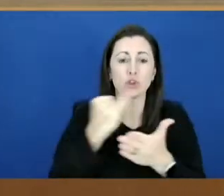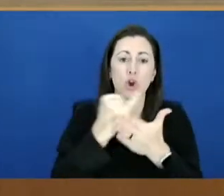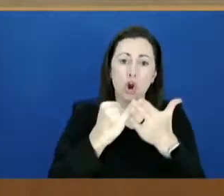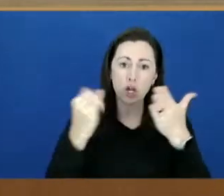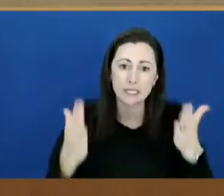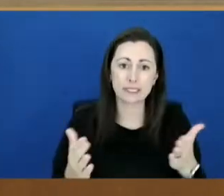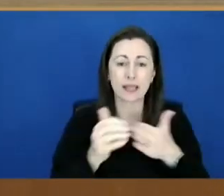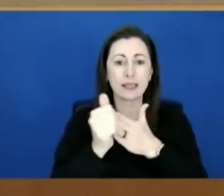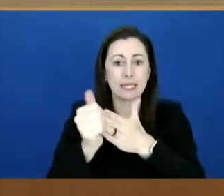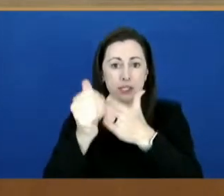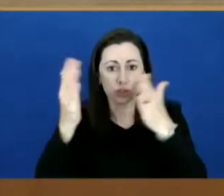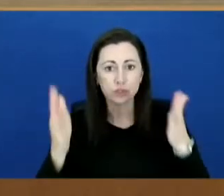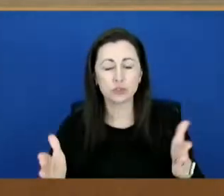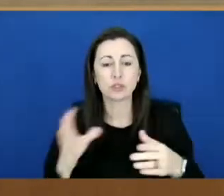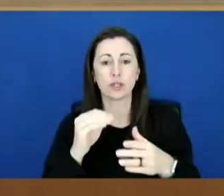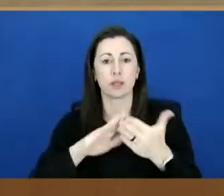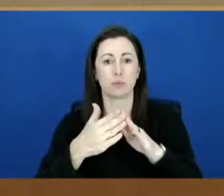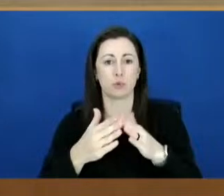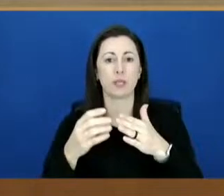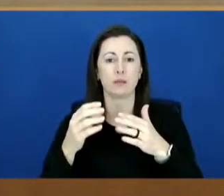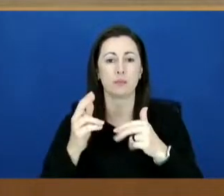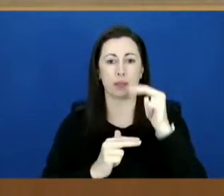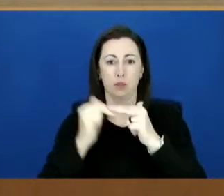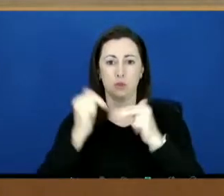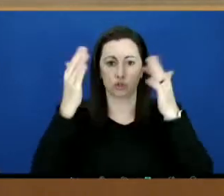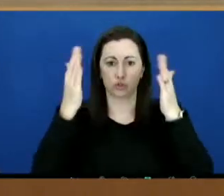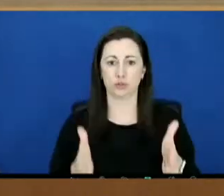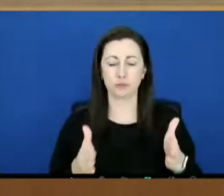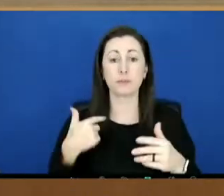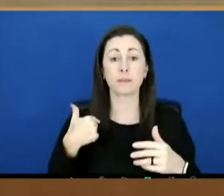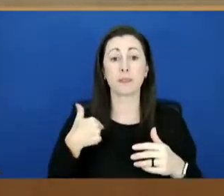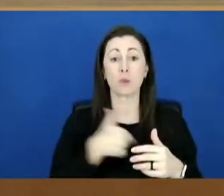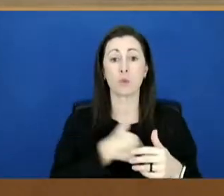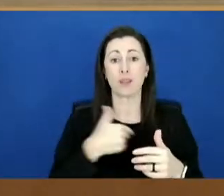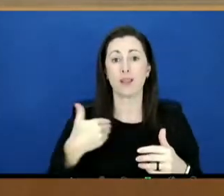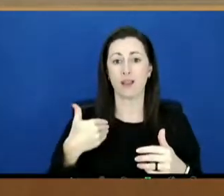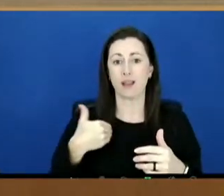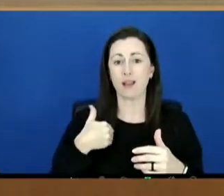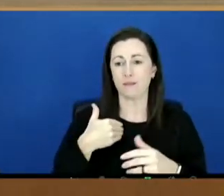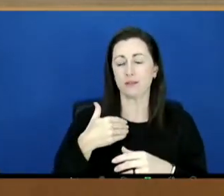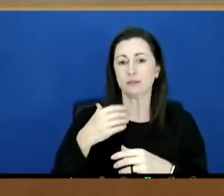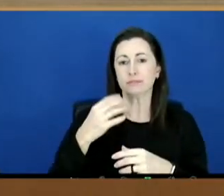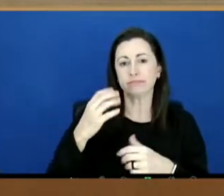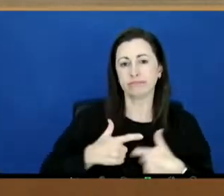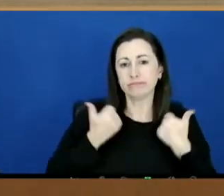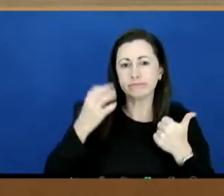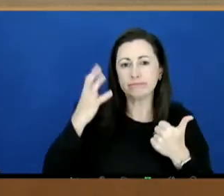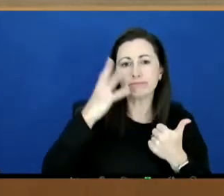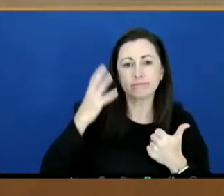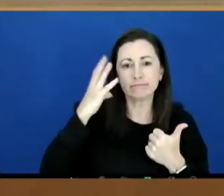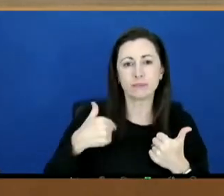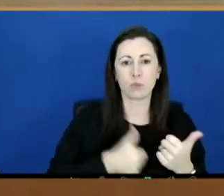WE SEE ARTISTS, PARENTS,